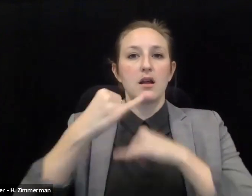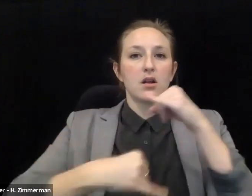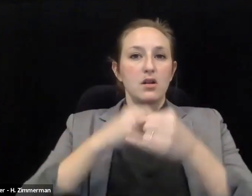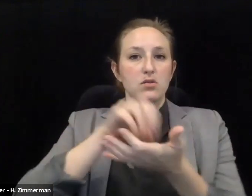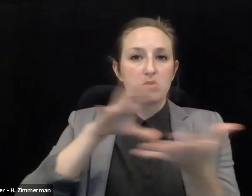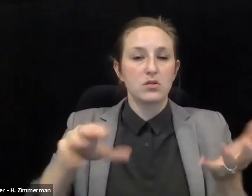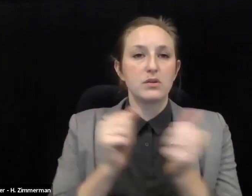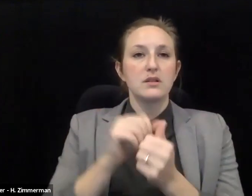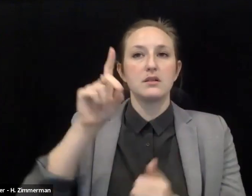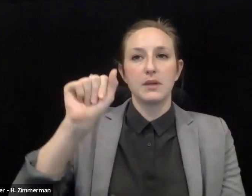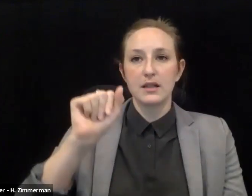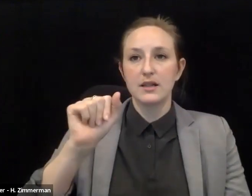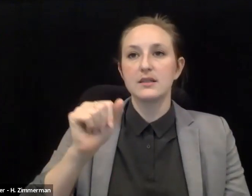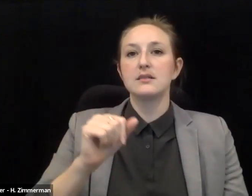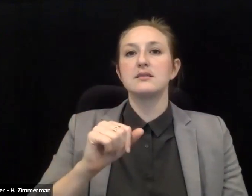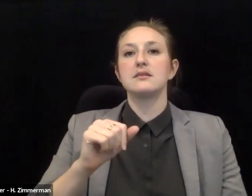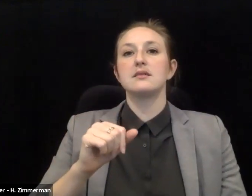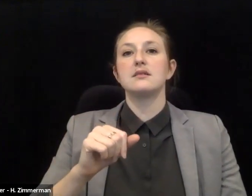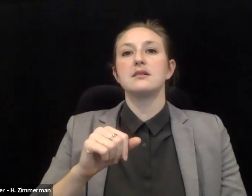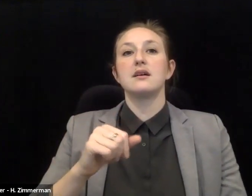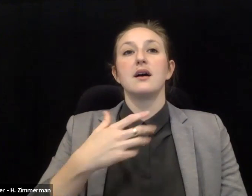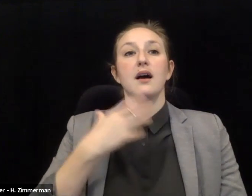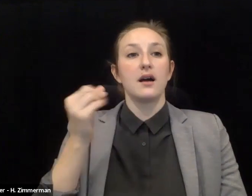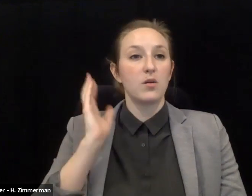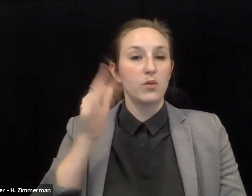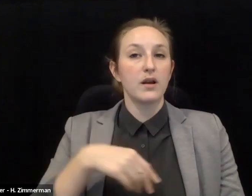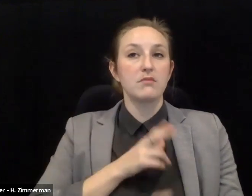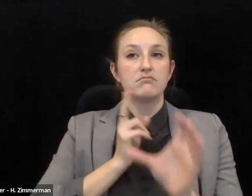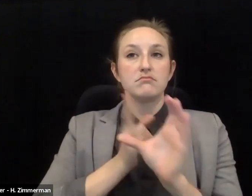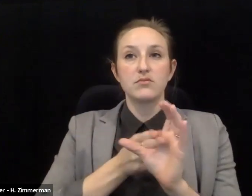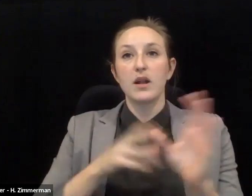Justin Harford: And you're going to be getting the chance to meet three individuals from